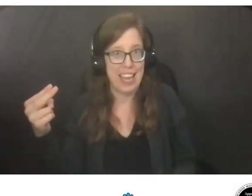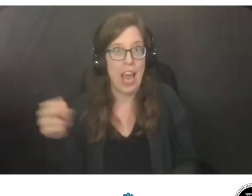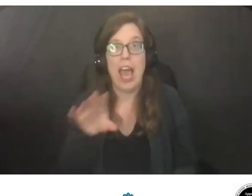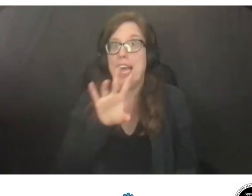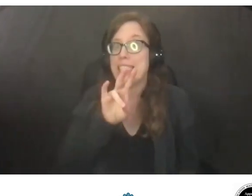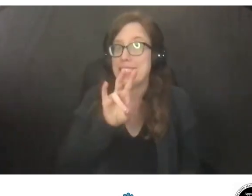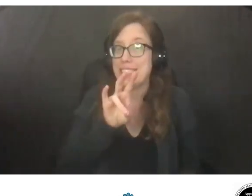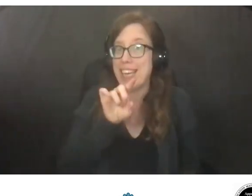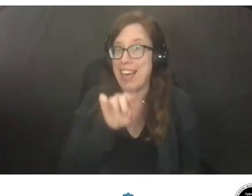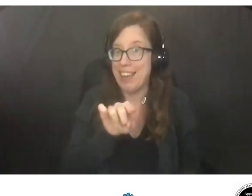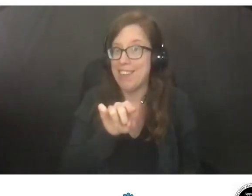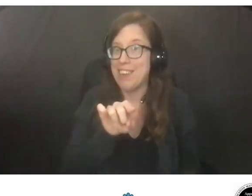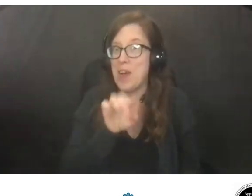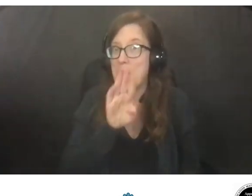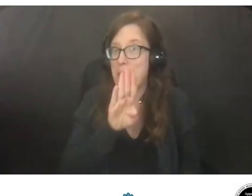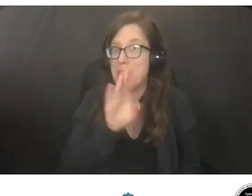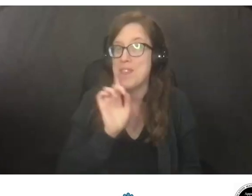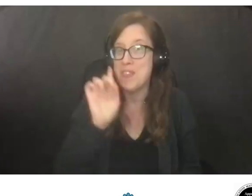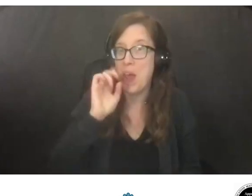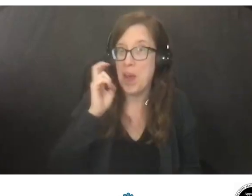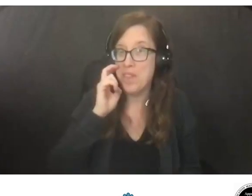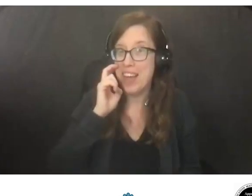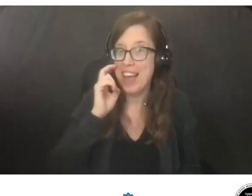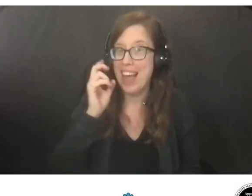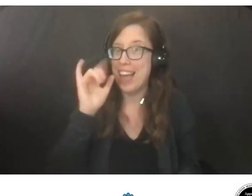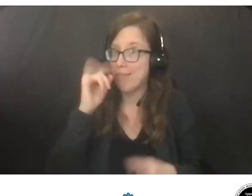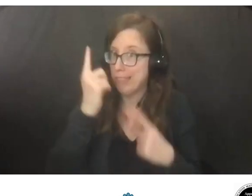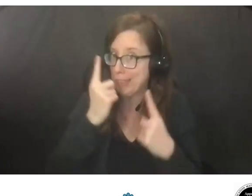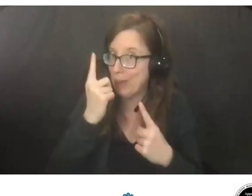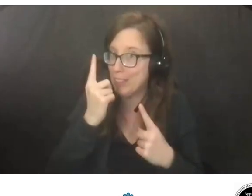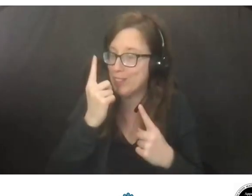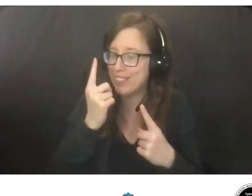seven areas from Deafblind as Considerations.